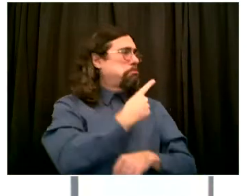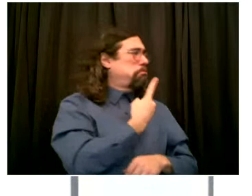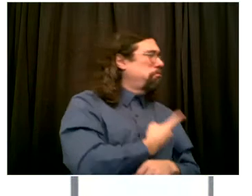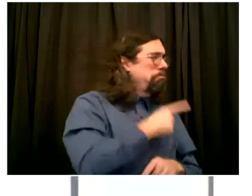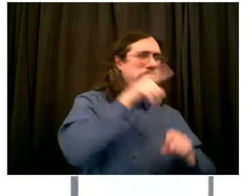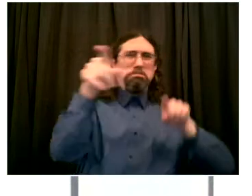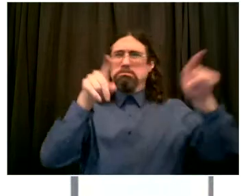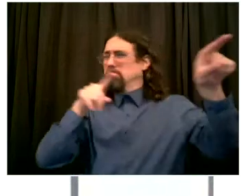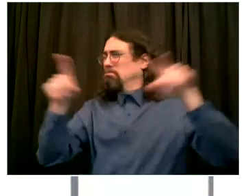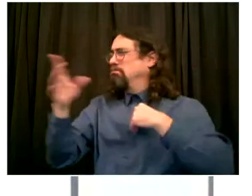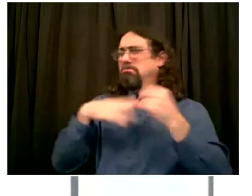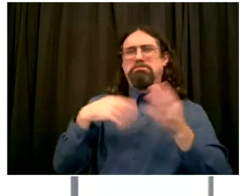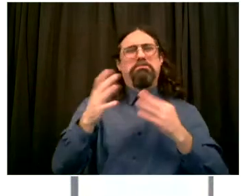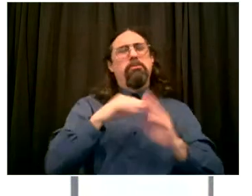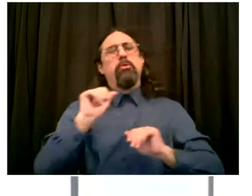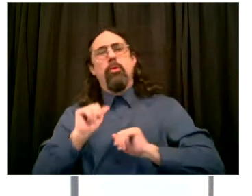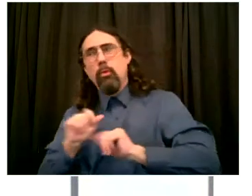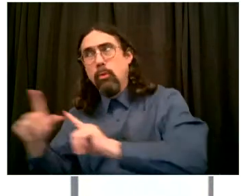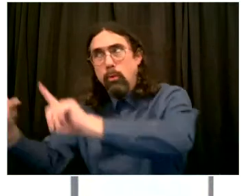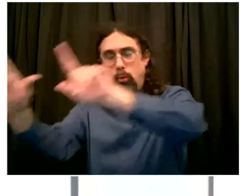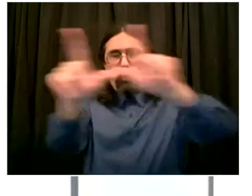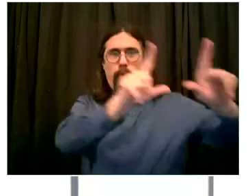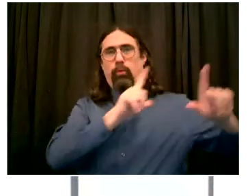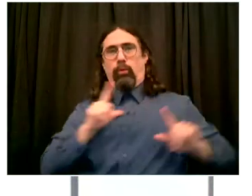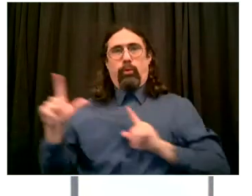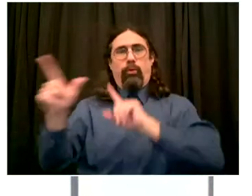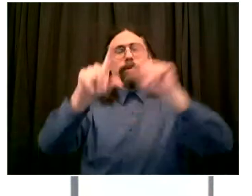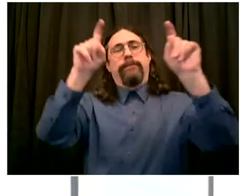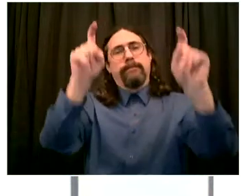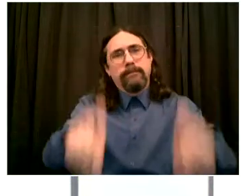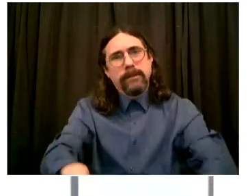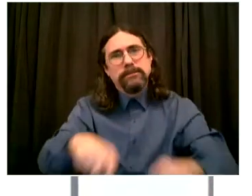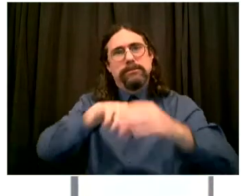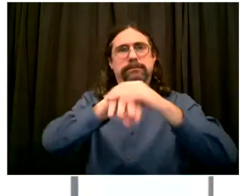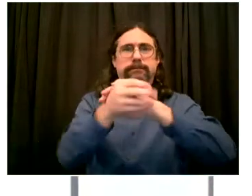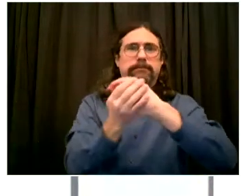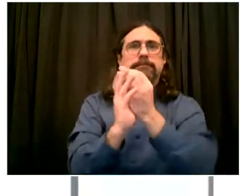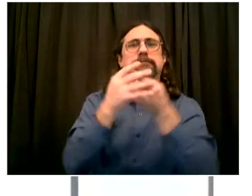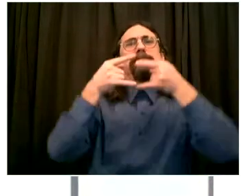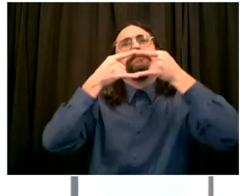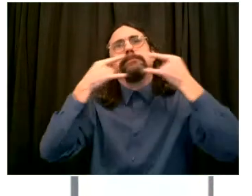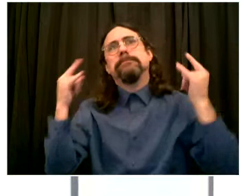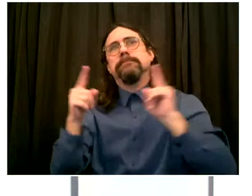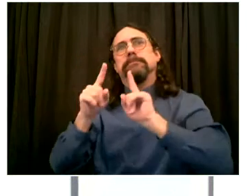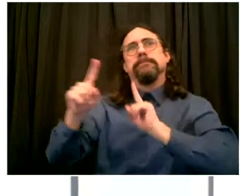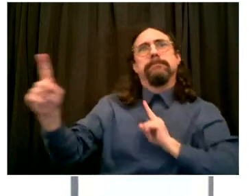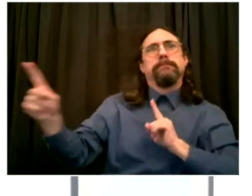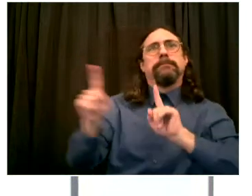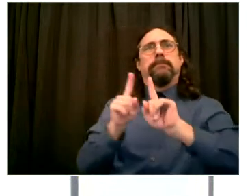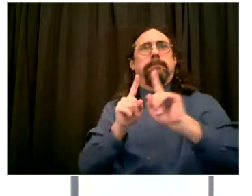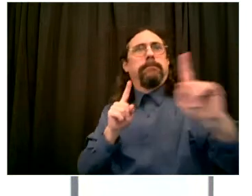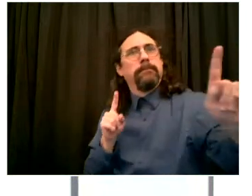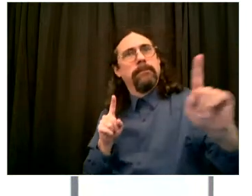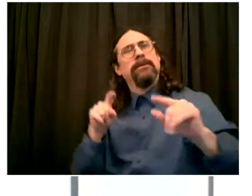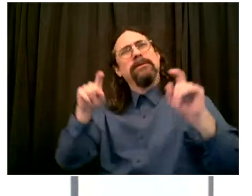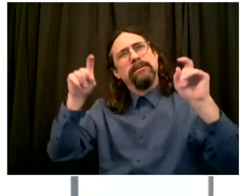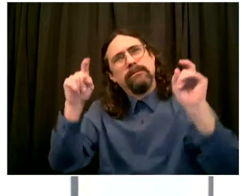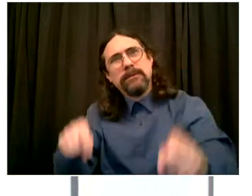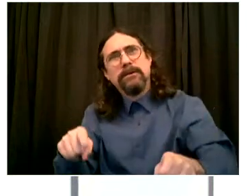IMPORTANT IN THE CONTEXT OF THE VARIANCE. LAYERS OF SAFETY WE HAVE PUT IN